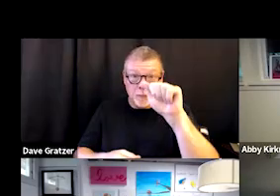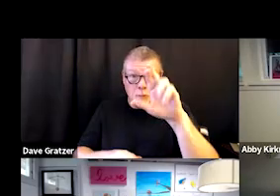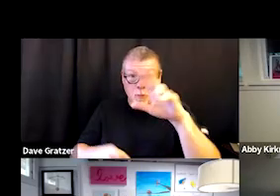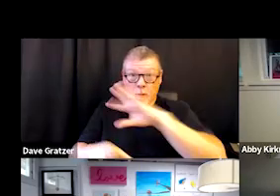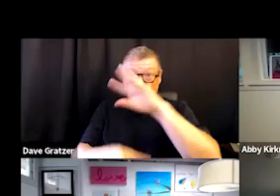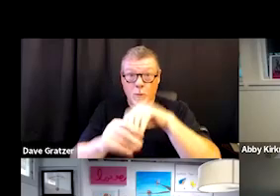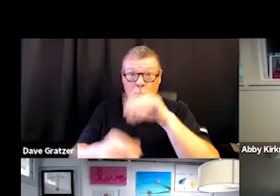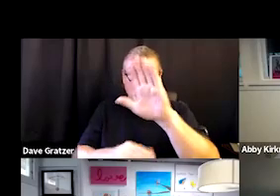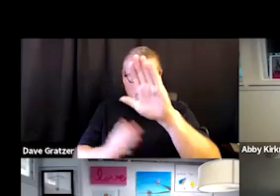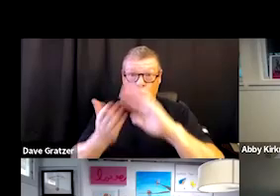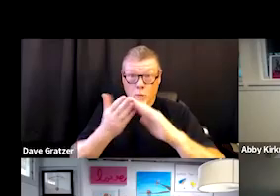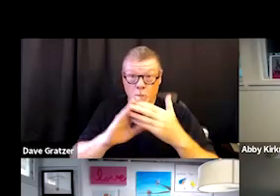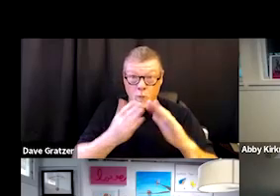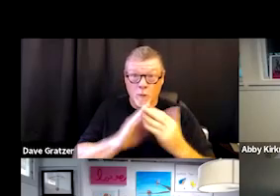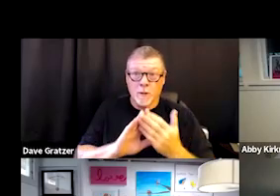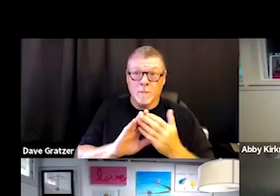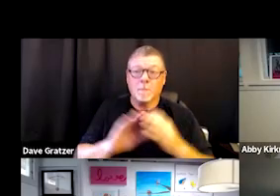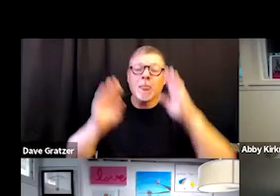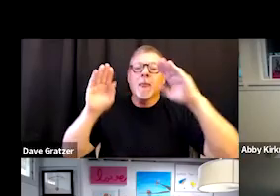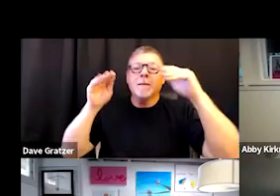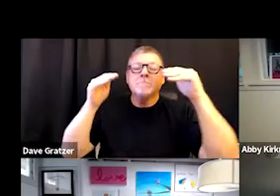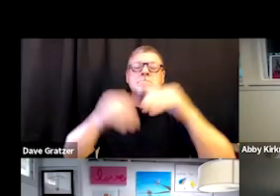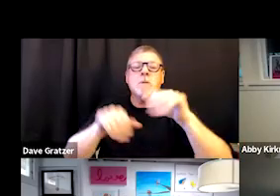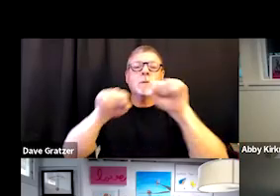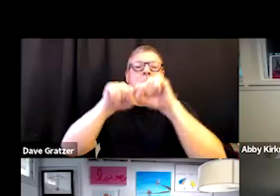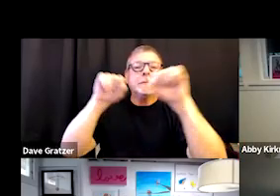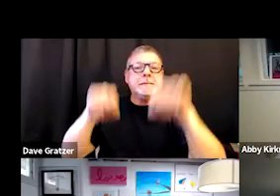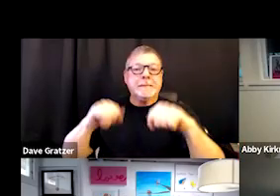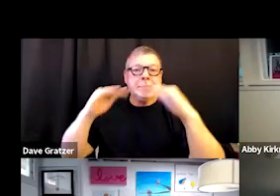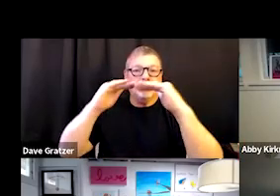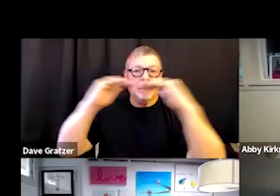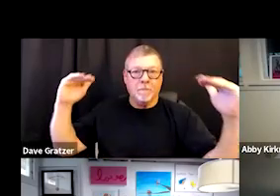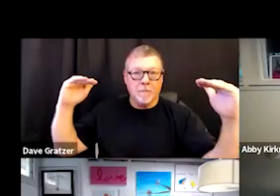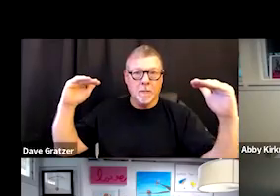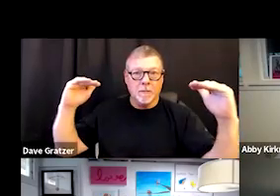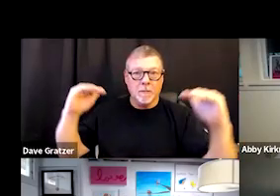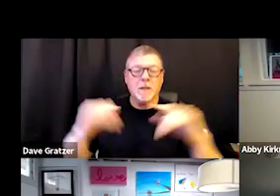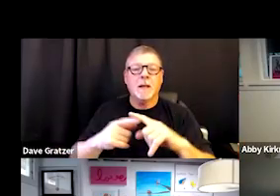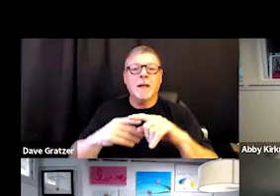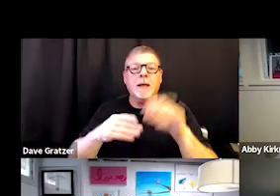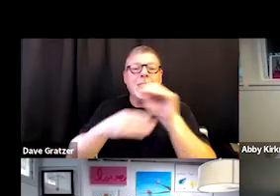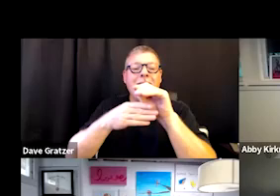focus in on those systems level documents. Go to OAT and outcomes tracking, download